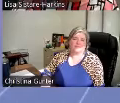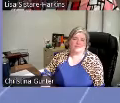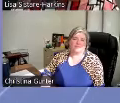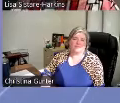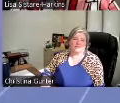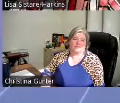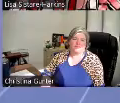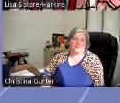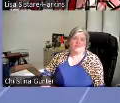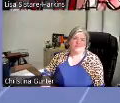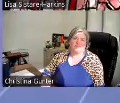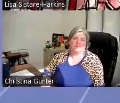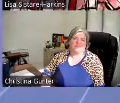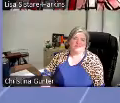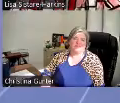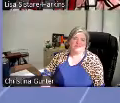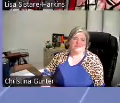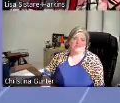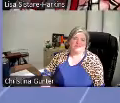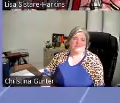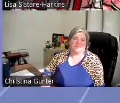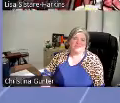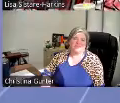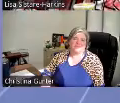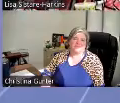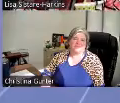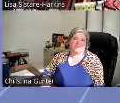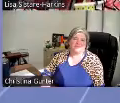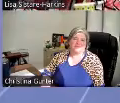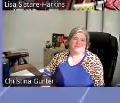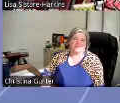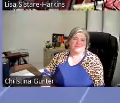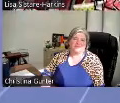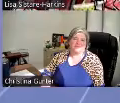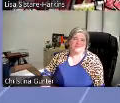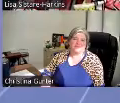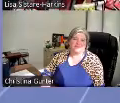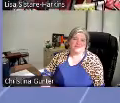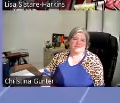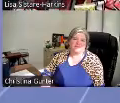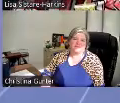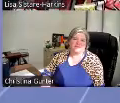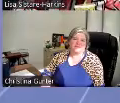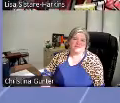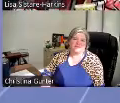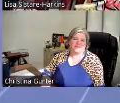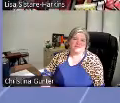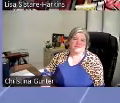Yes, please, Cora. Thanks. Thank you. I absolutely agree with everything that has been said,